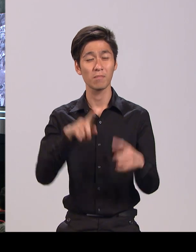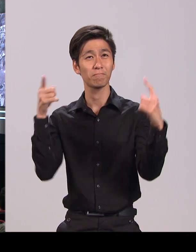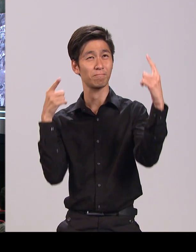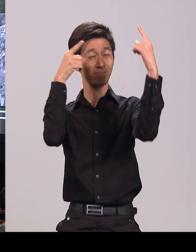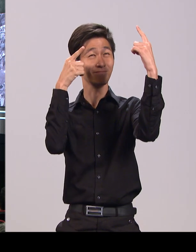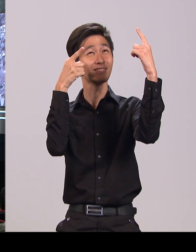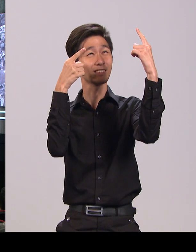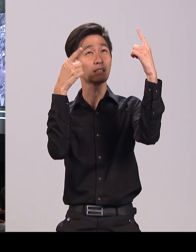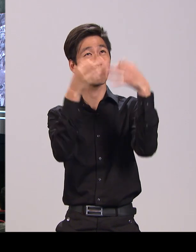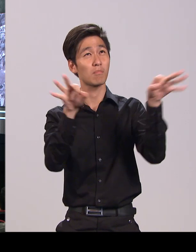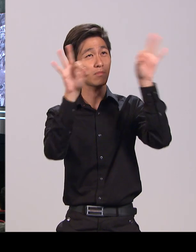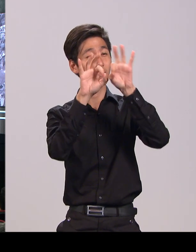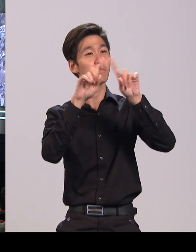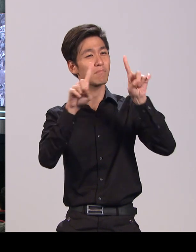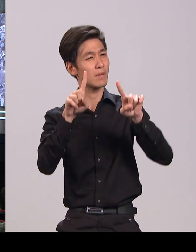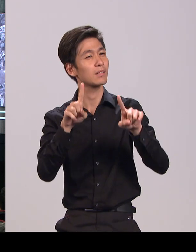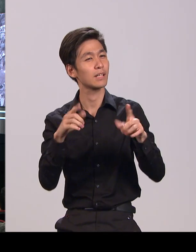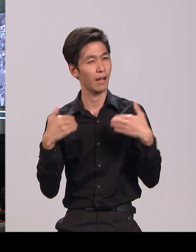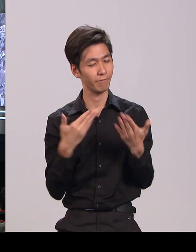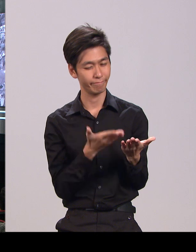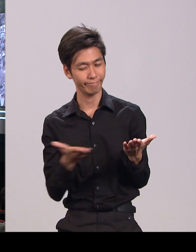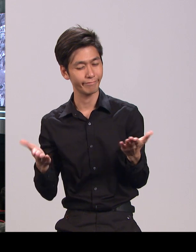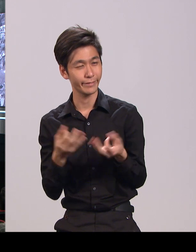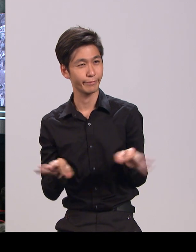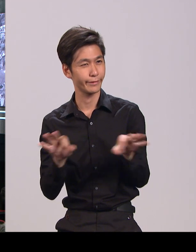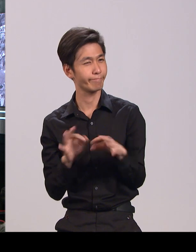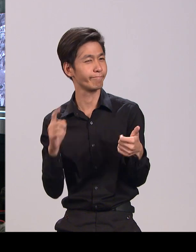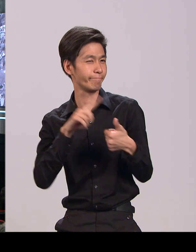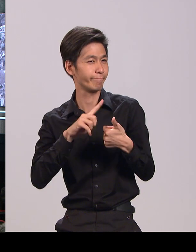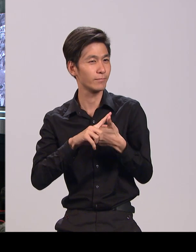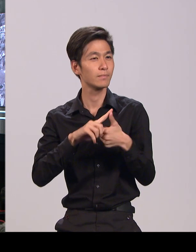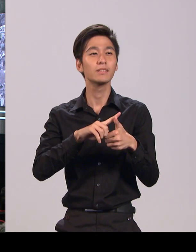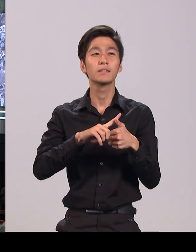Will we be stronger as one people? Will the Singapore spirit grow?